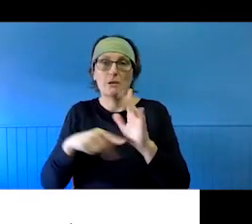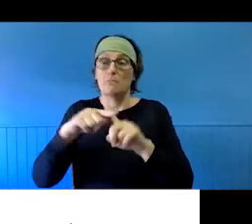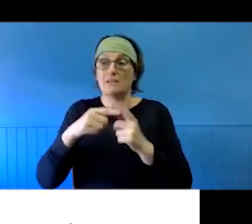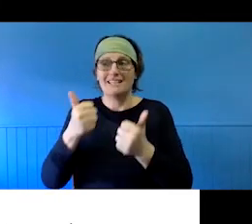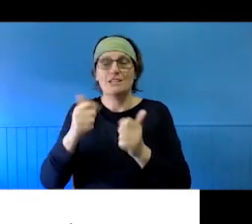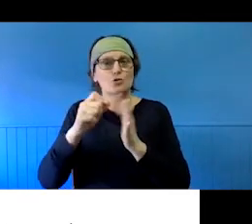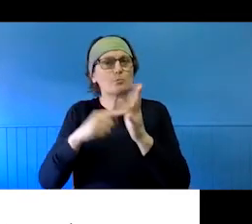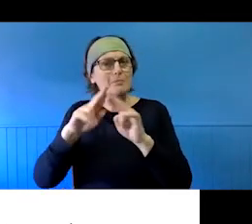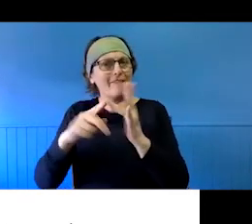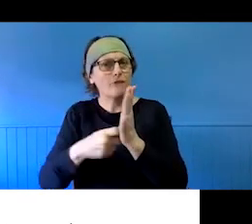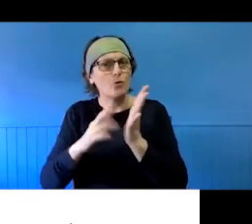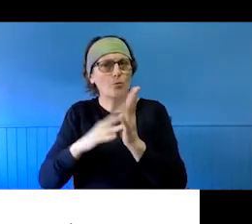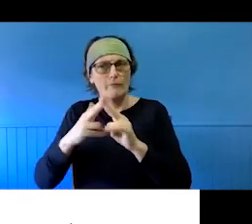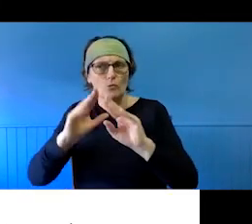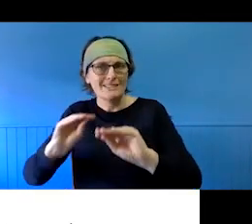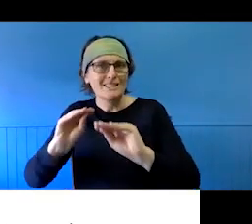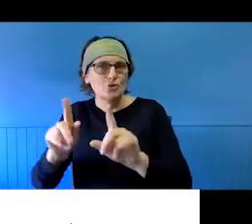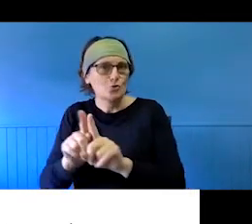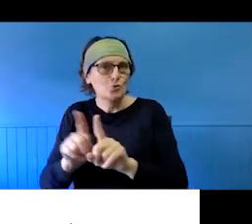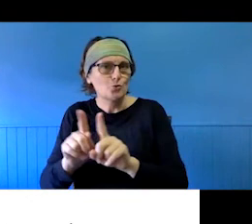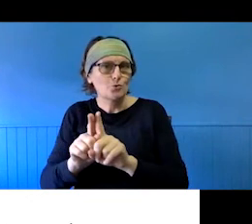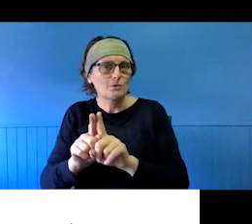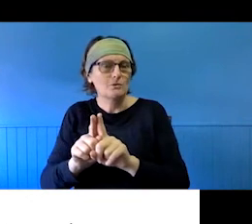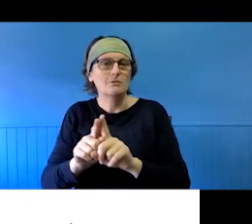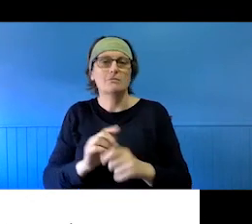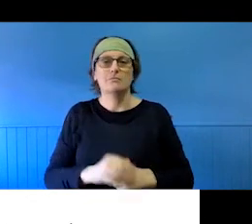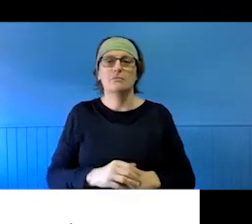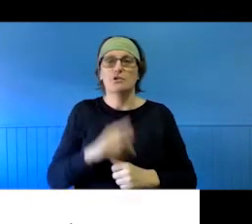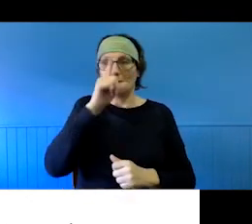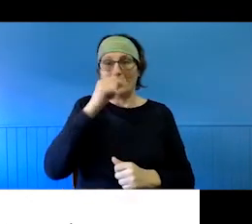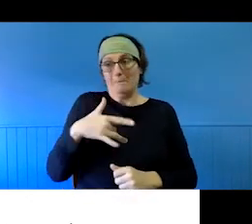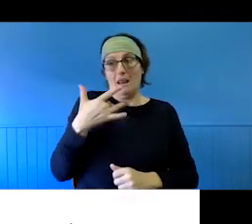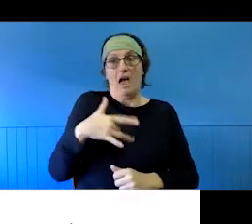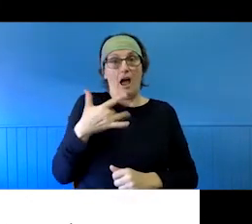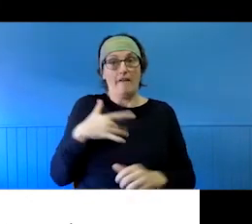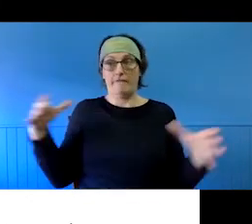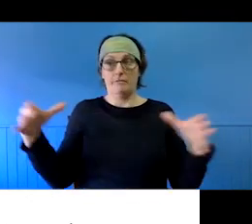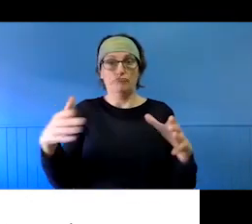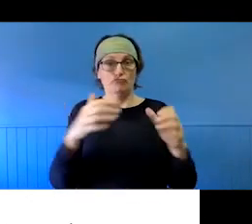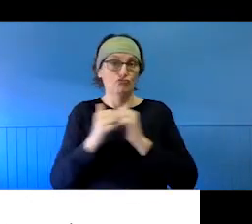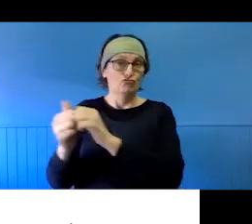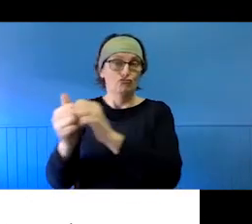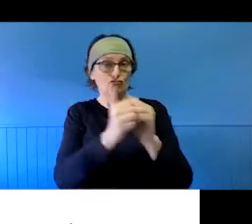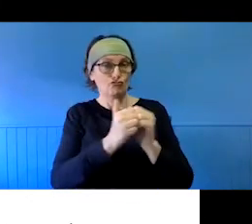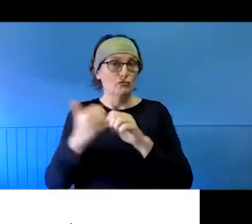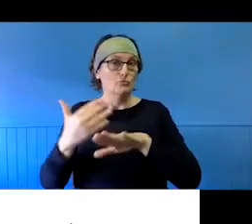teaching because it can be a live collaborative app. It has plug-ins